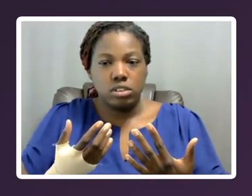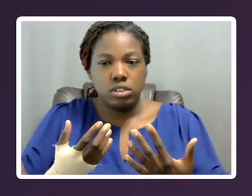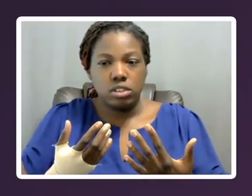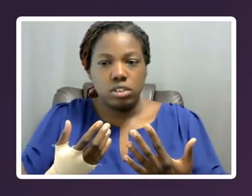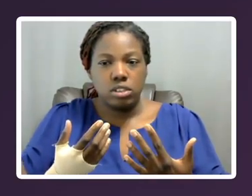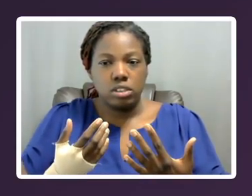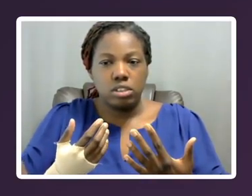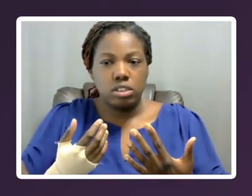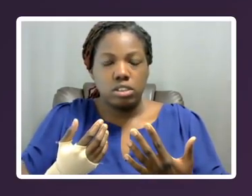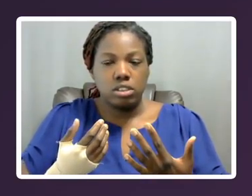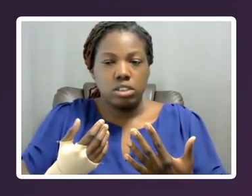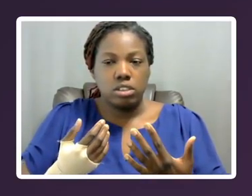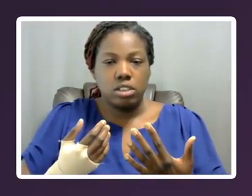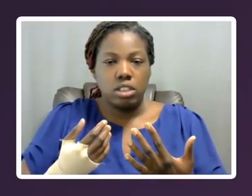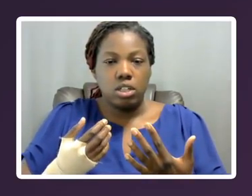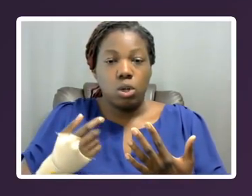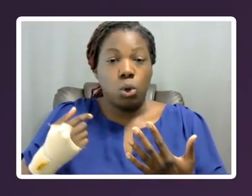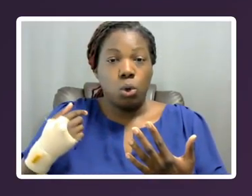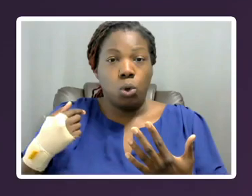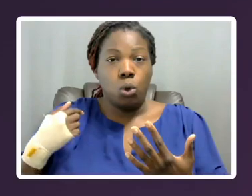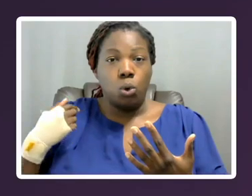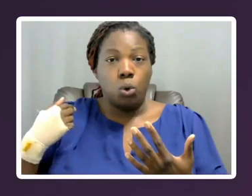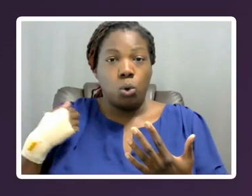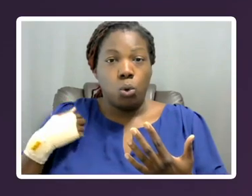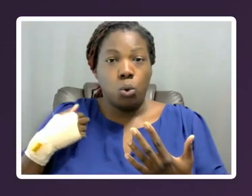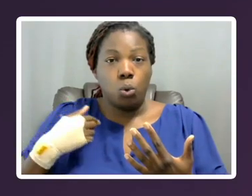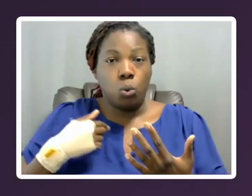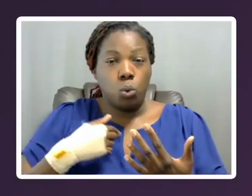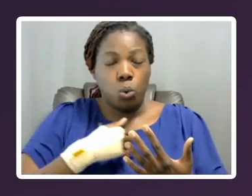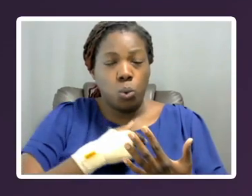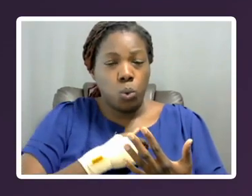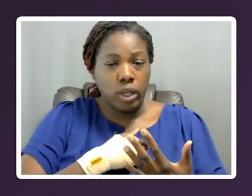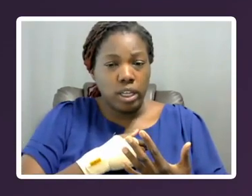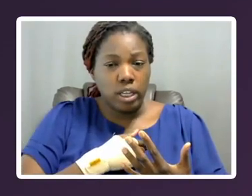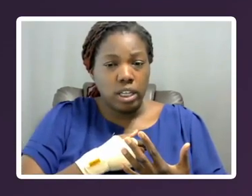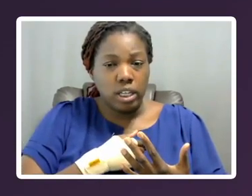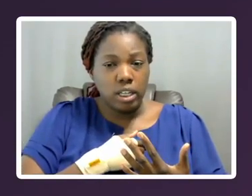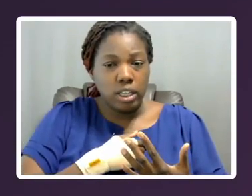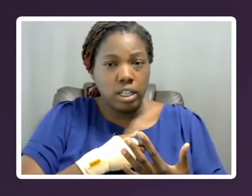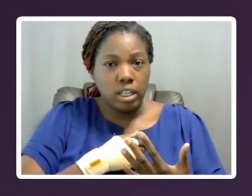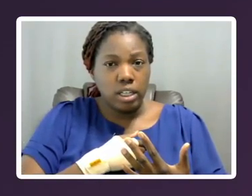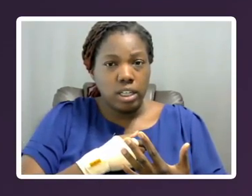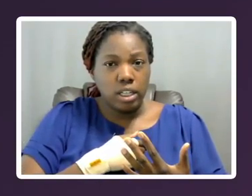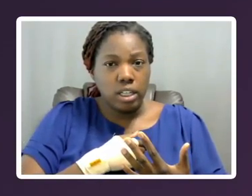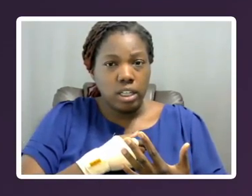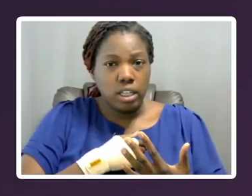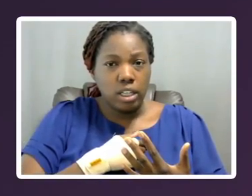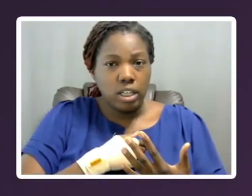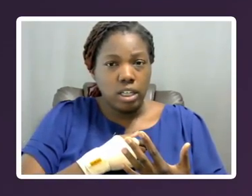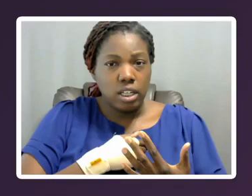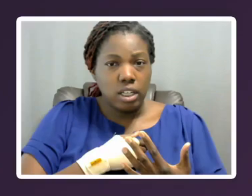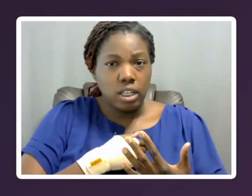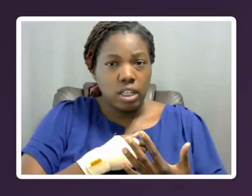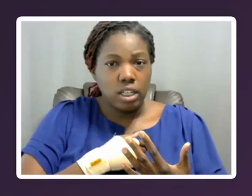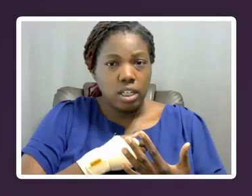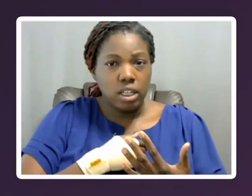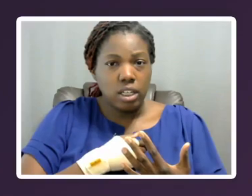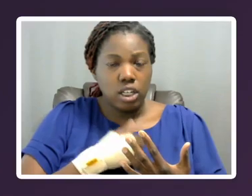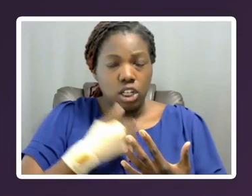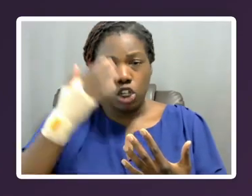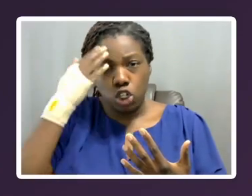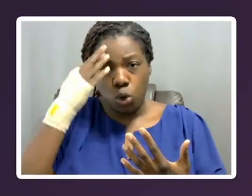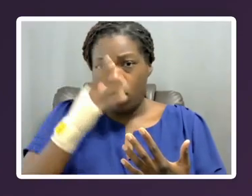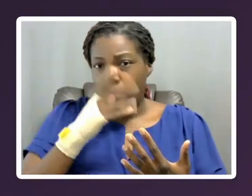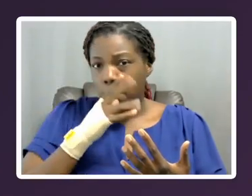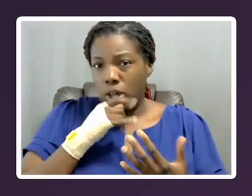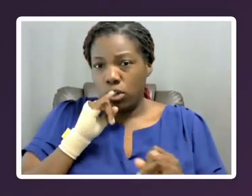we do find out that Famiya -- the mother who was interviewed is Leticia, the aunt of Famiya,